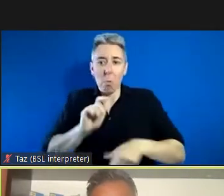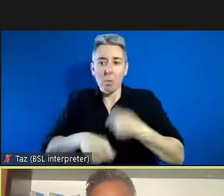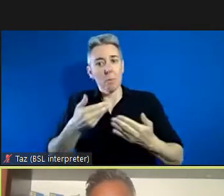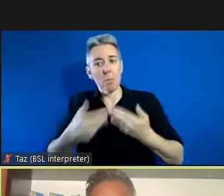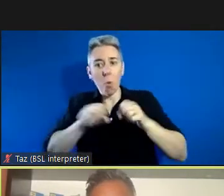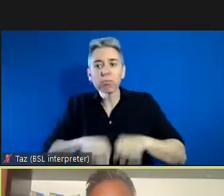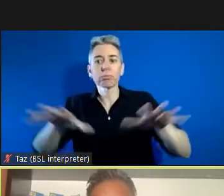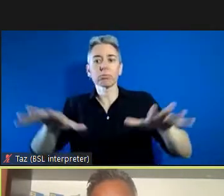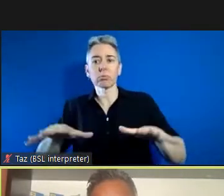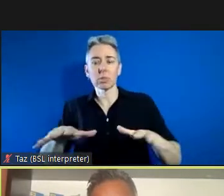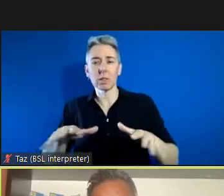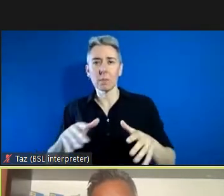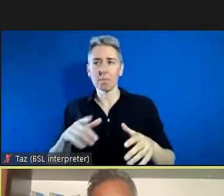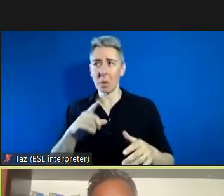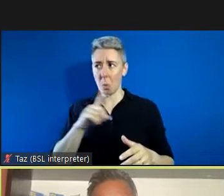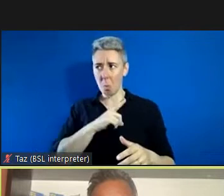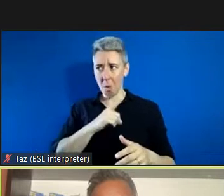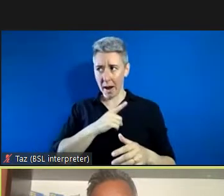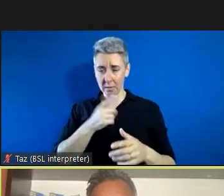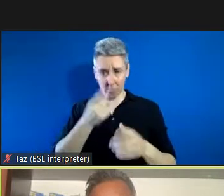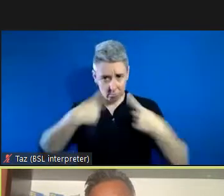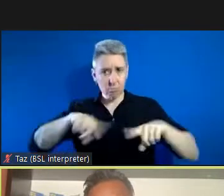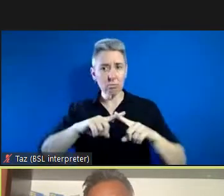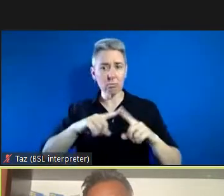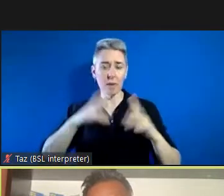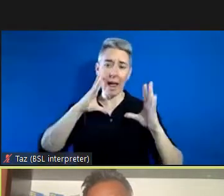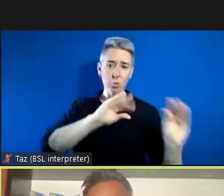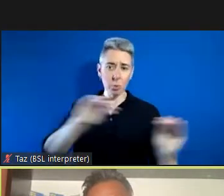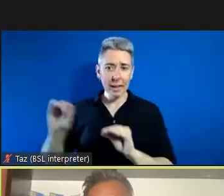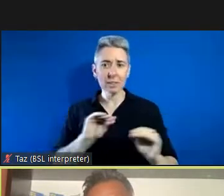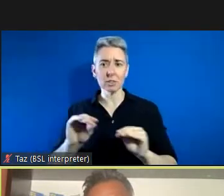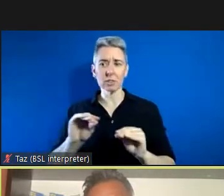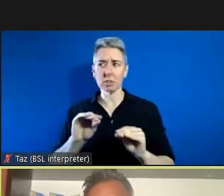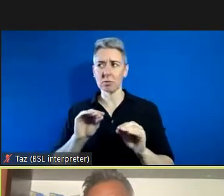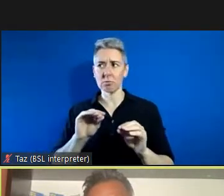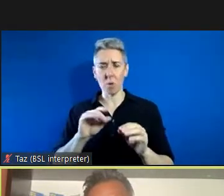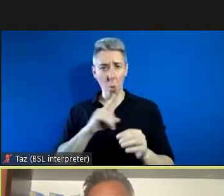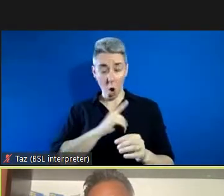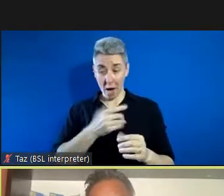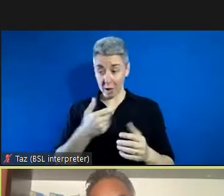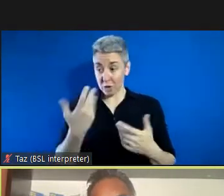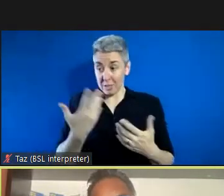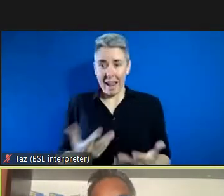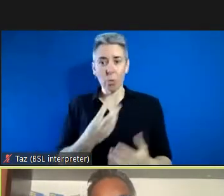we are discovering things and understanding them for three years later. What happens when